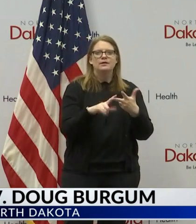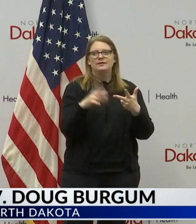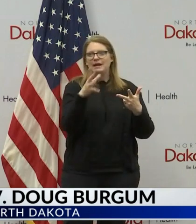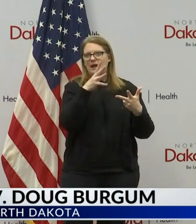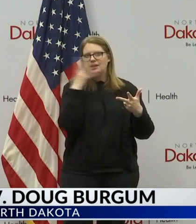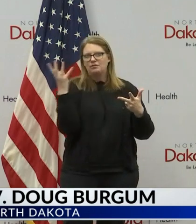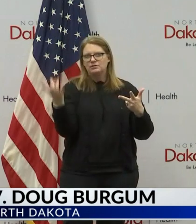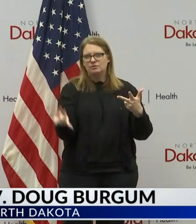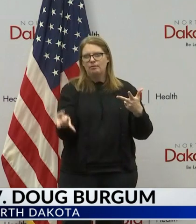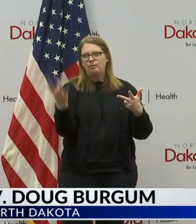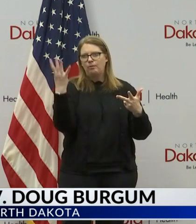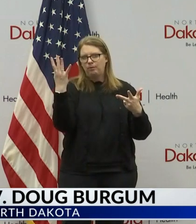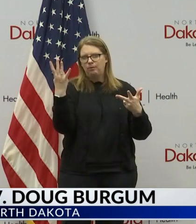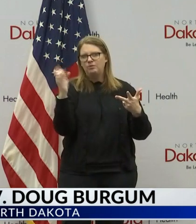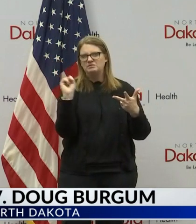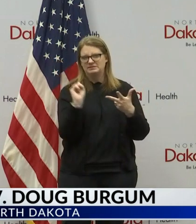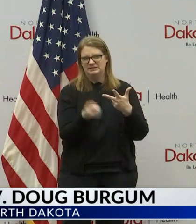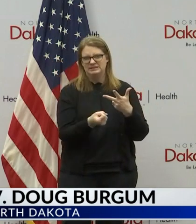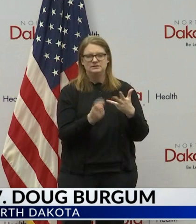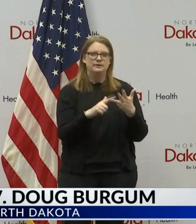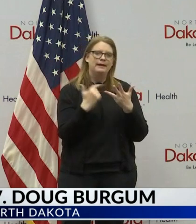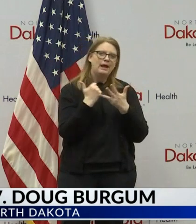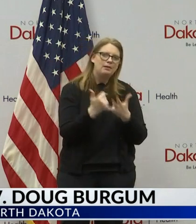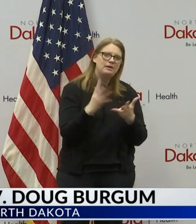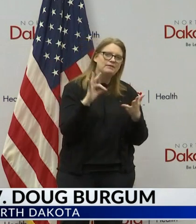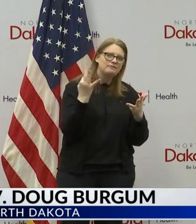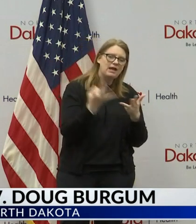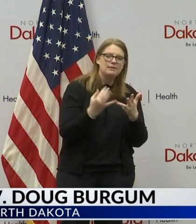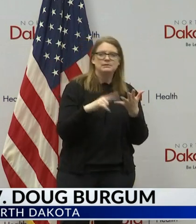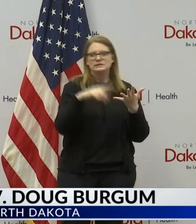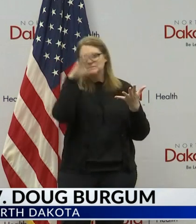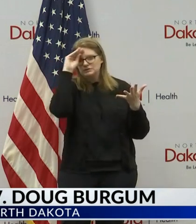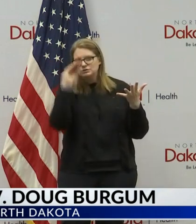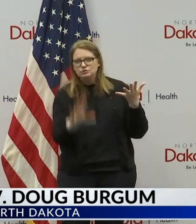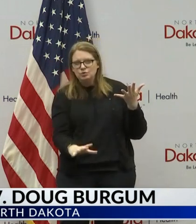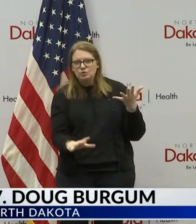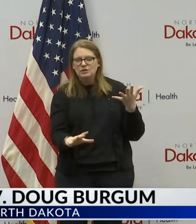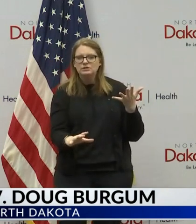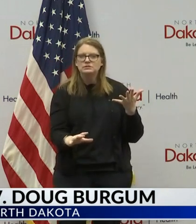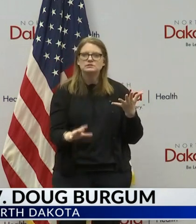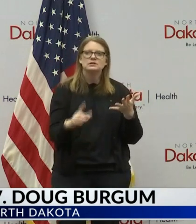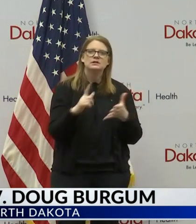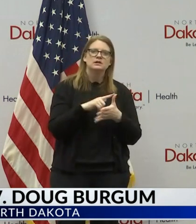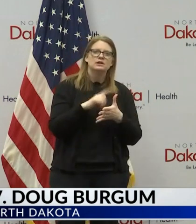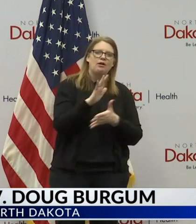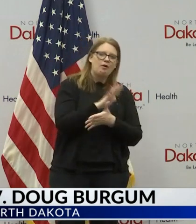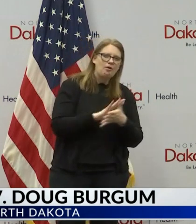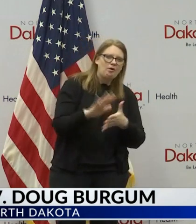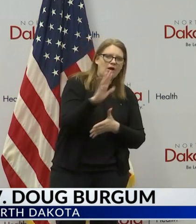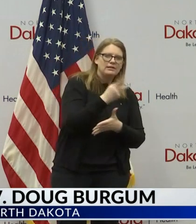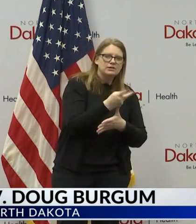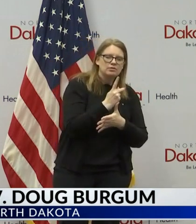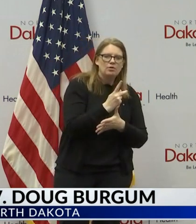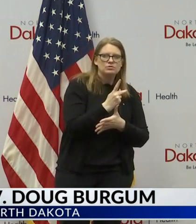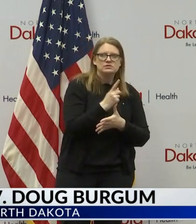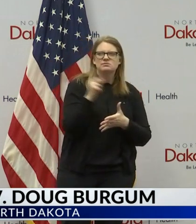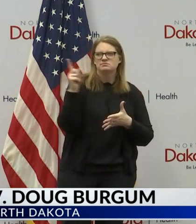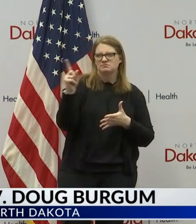WHETHER IT WAS DUE TO THE PREVIOUS ENERGY CRASHES AND HELPING FAMILIES AND STUDENTS WITH HOME OWNERSHIP AND